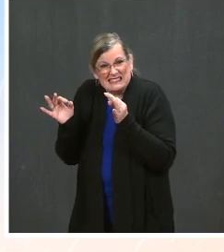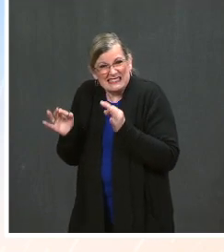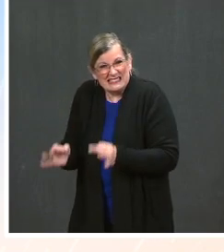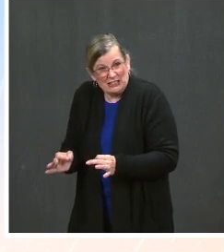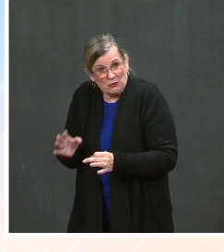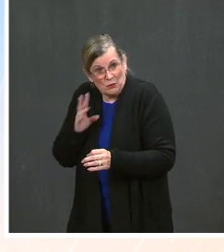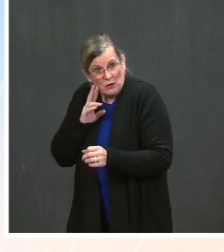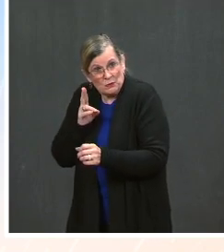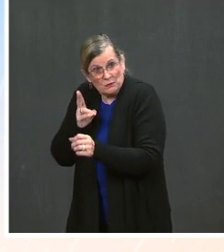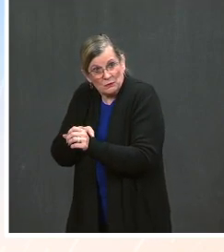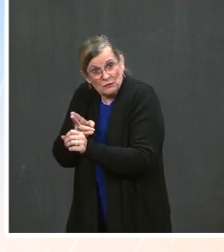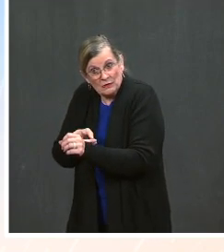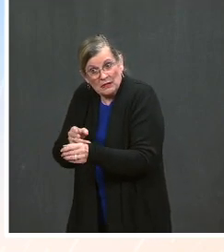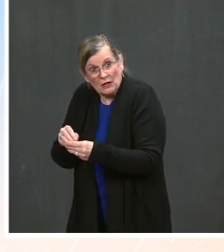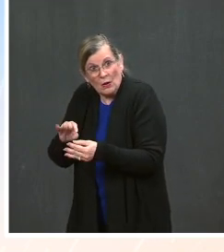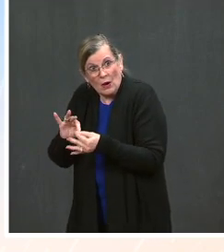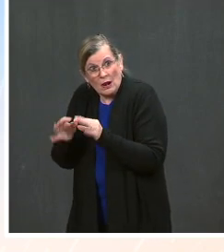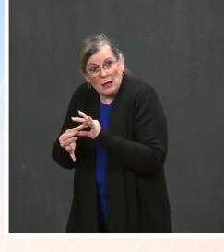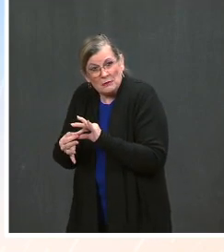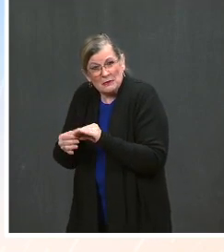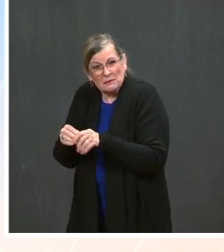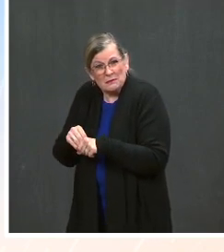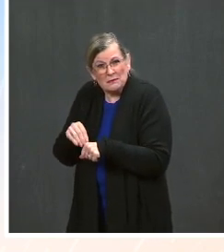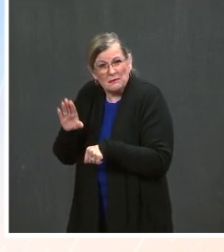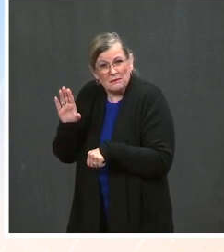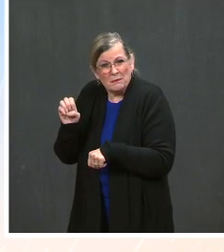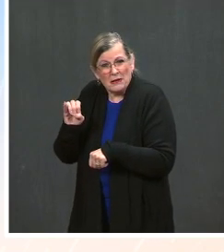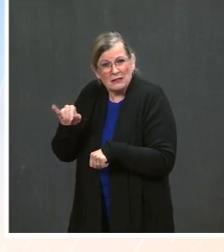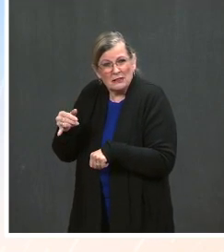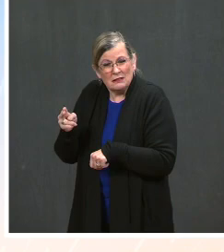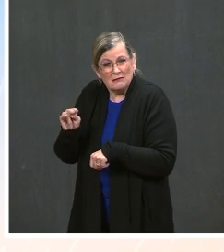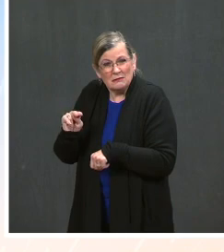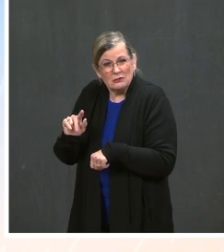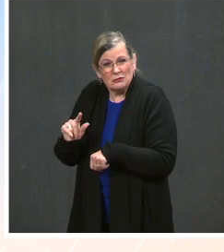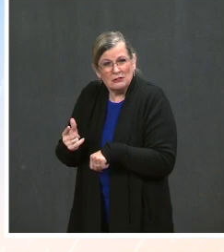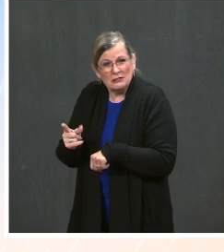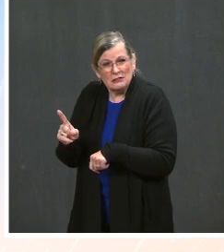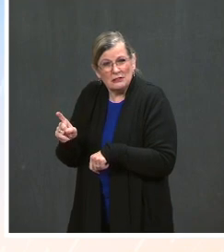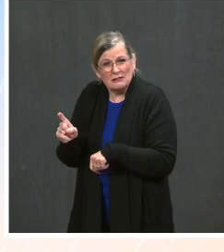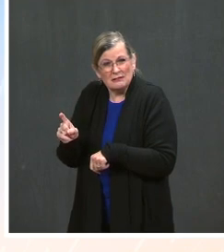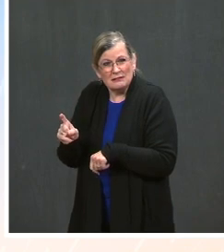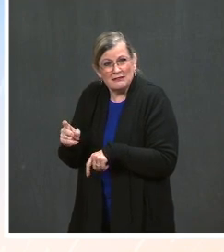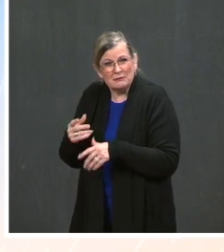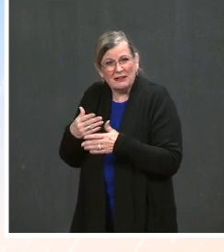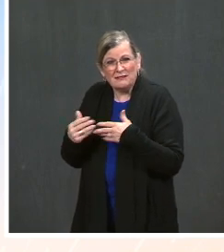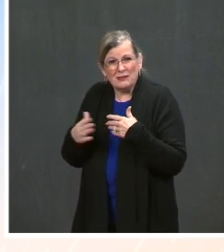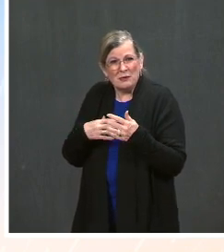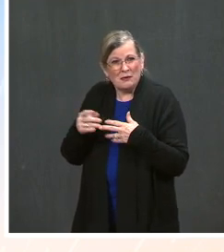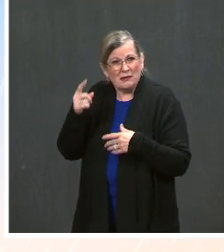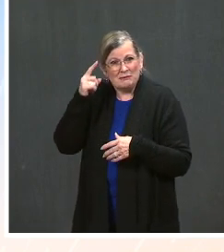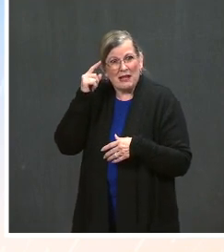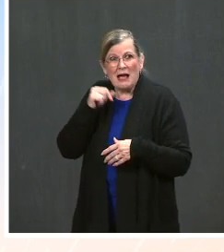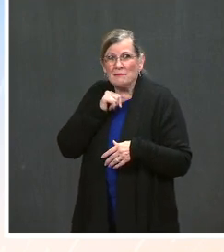doesn't have a democratic bone in his body? Ms. Psaki: Well, I think the U.S. Olympic Committee would play a big role in --